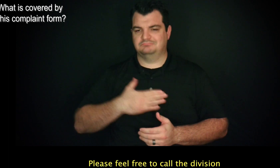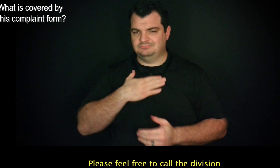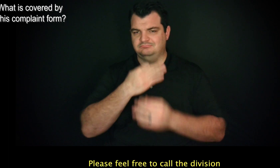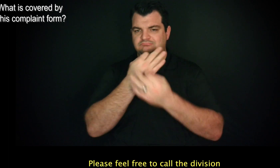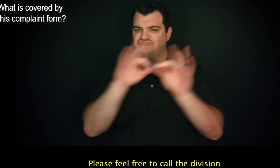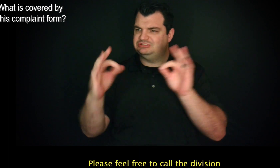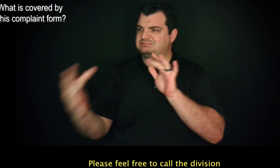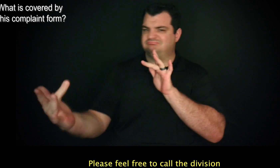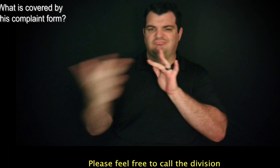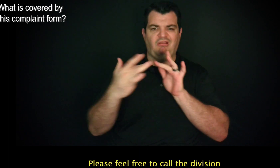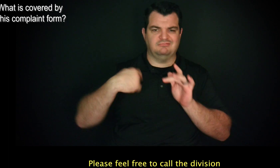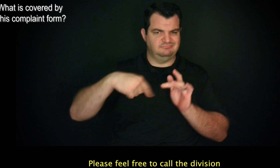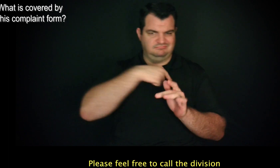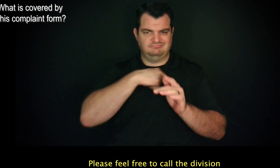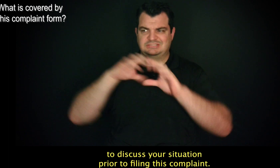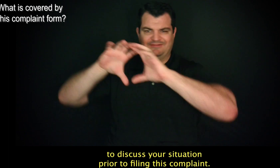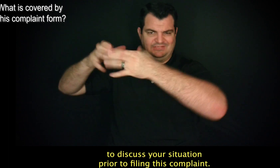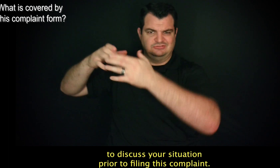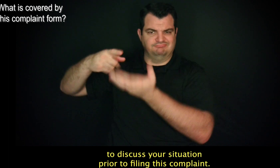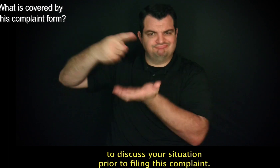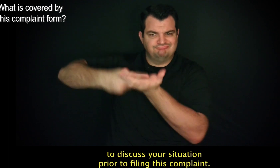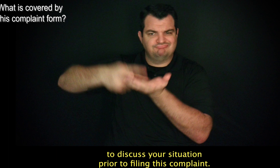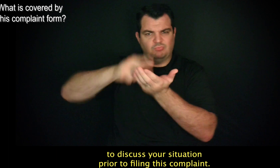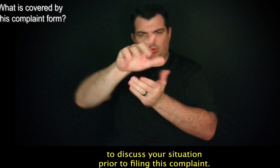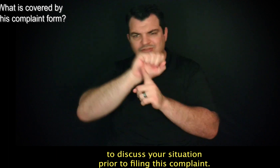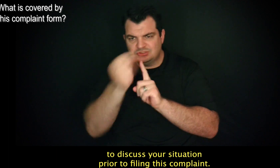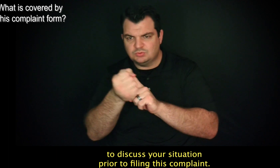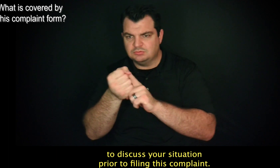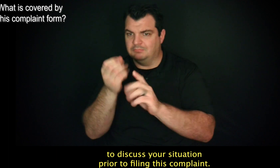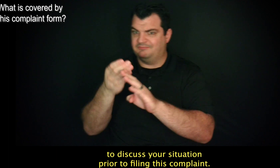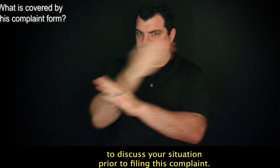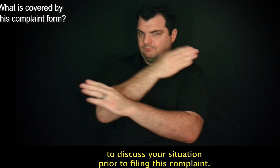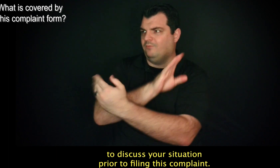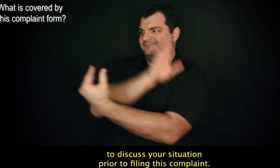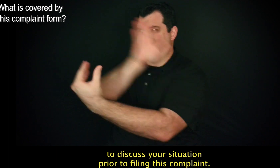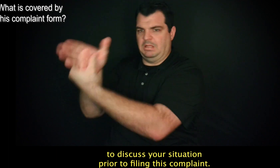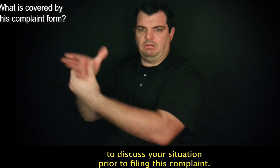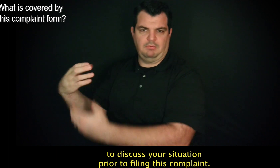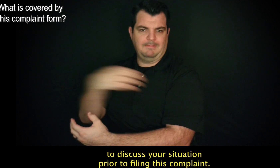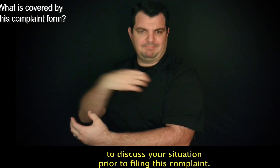Please feel free to call the division to discuss your situation prior to filing this complaint.